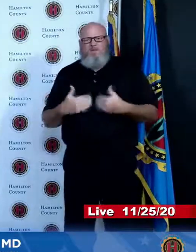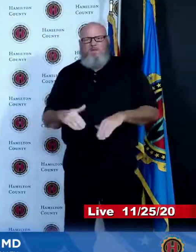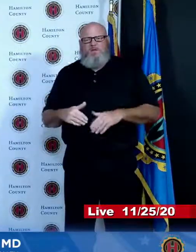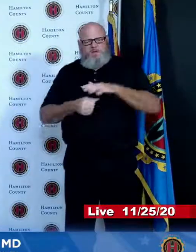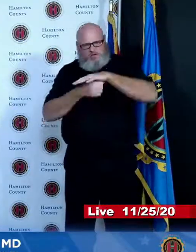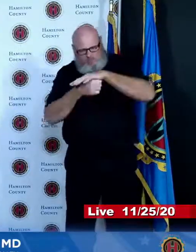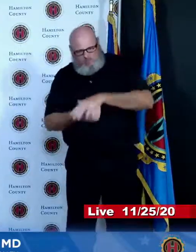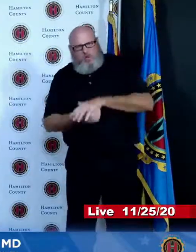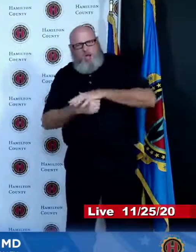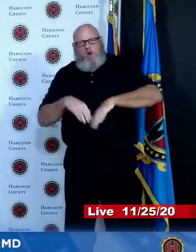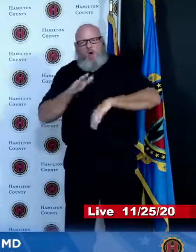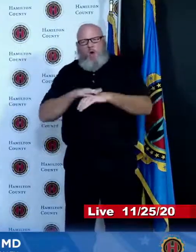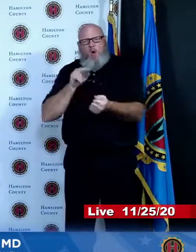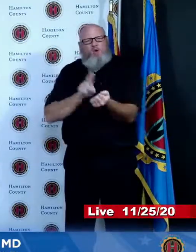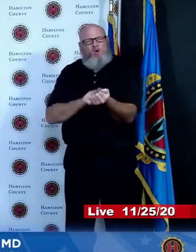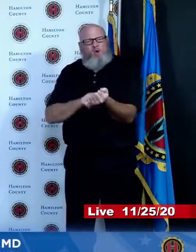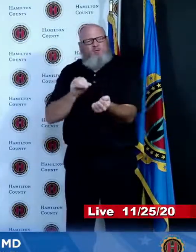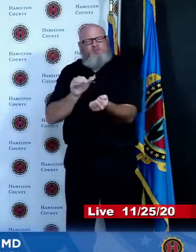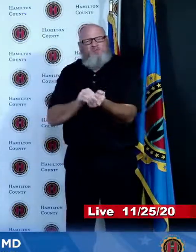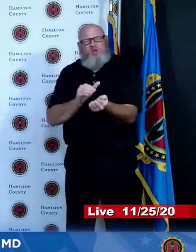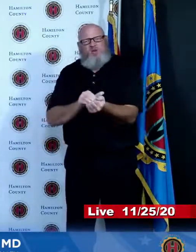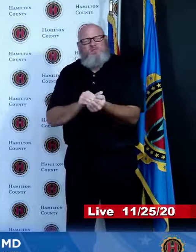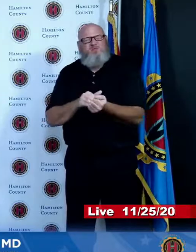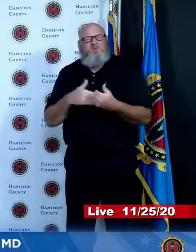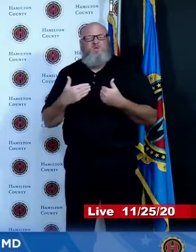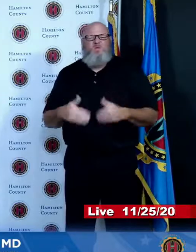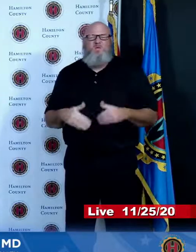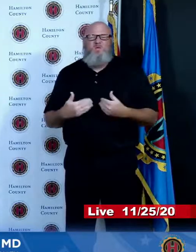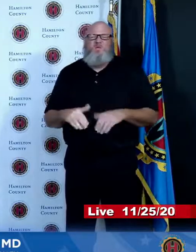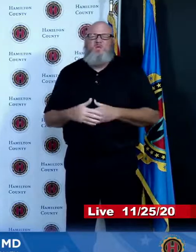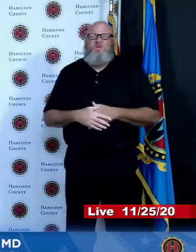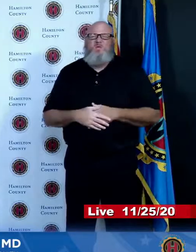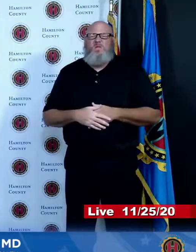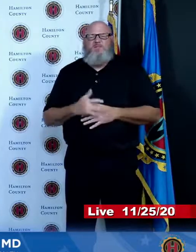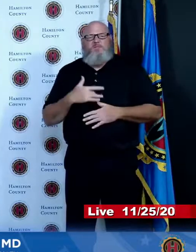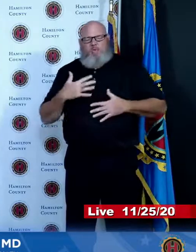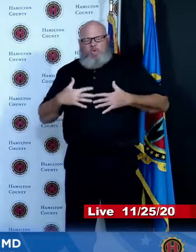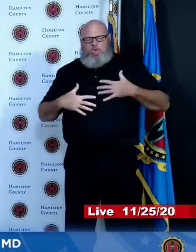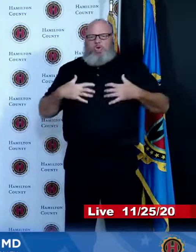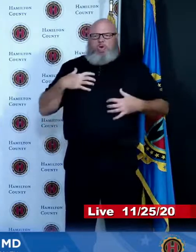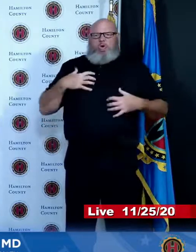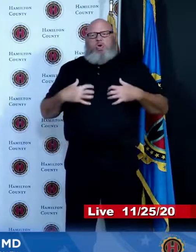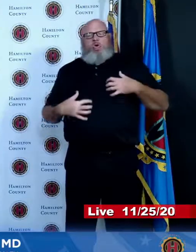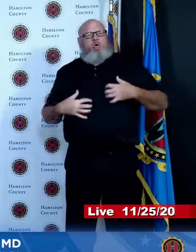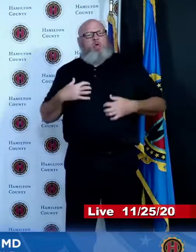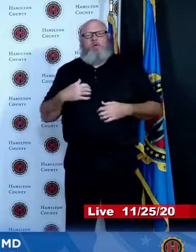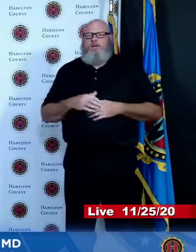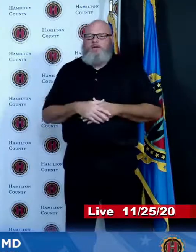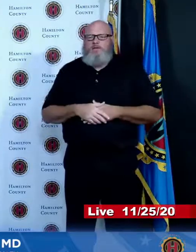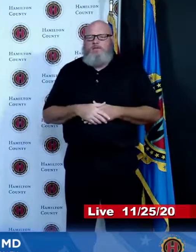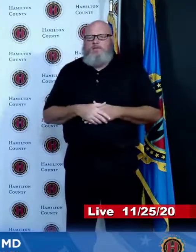my job feeling worried or anxious has been pretty common during this pandemic this is the first time